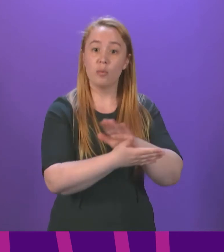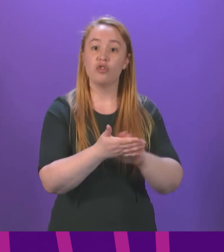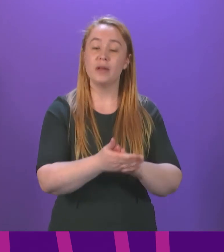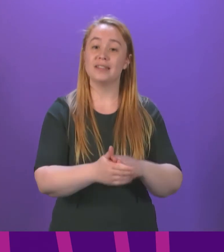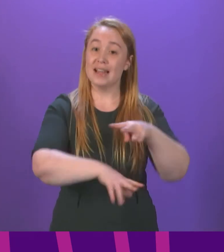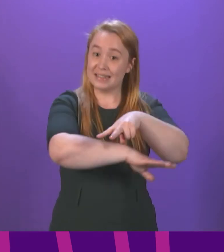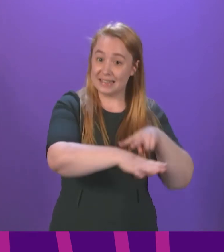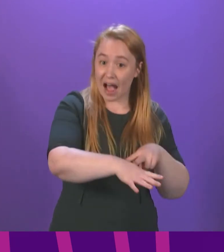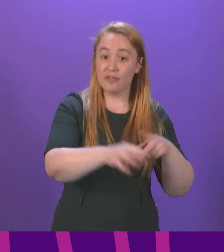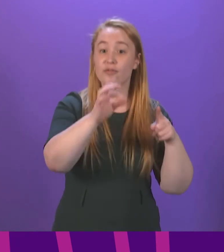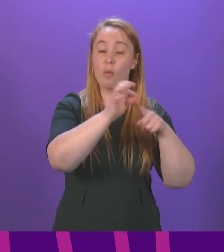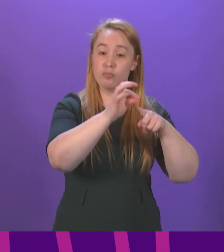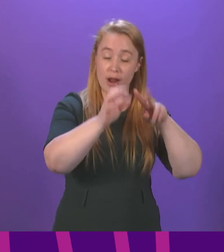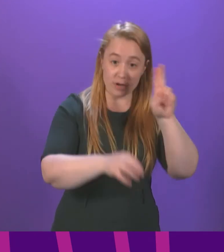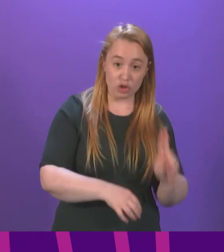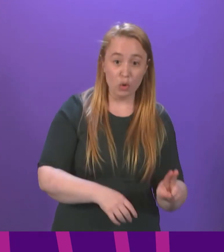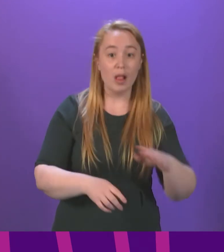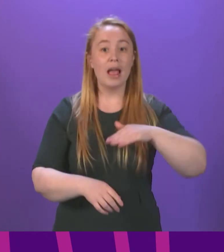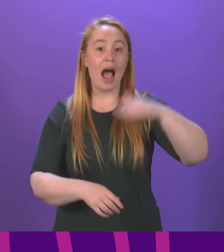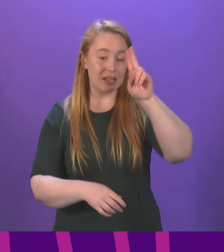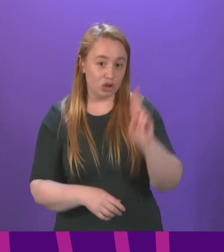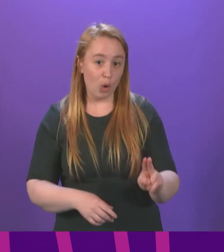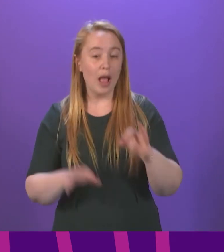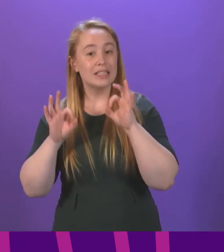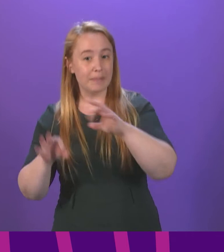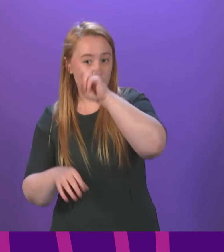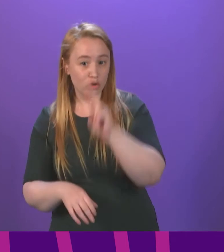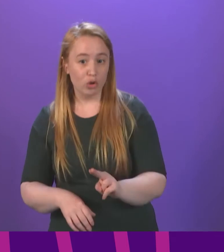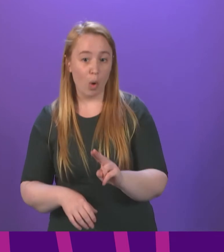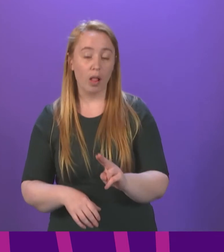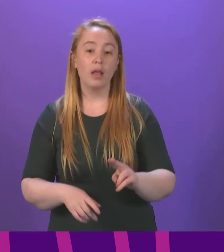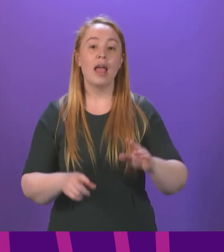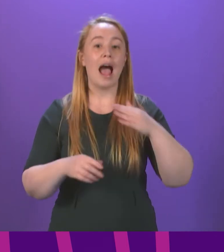for all staff in primary, secondary and special schools and for all secondary school pupils,